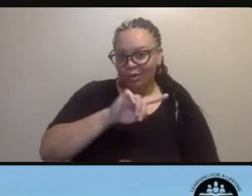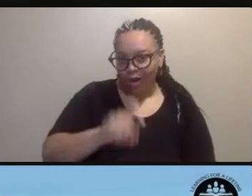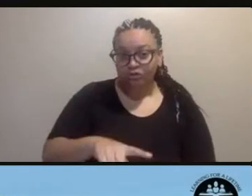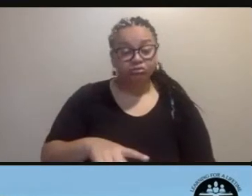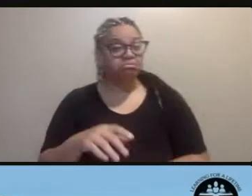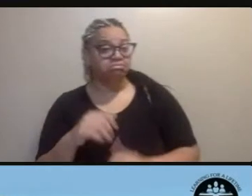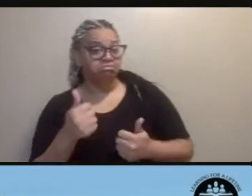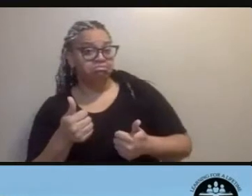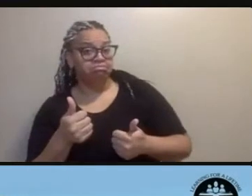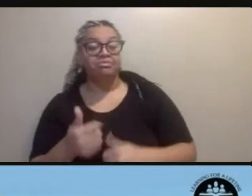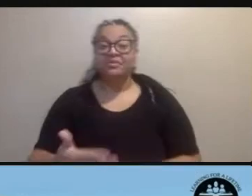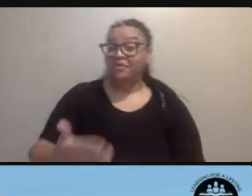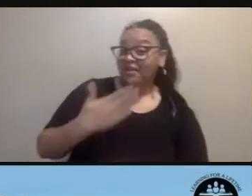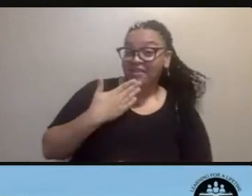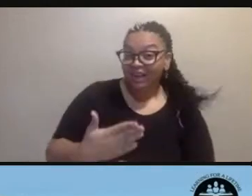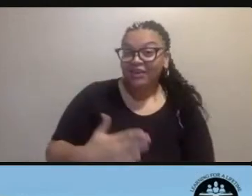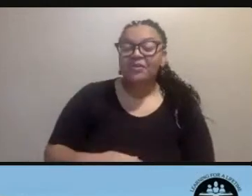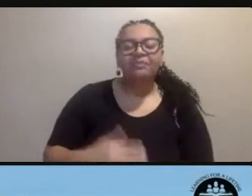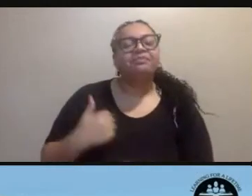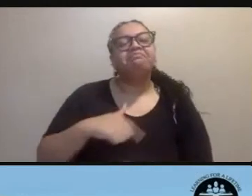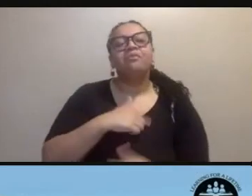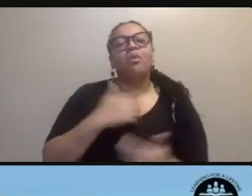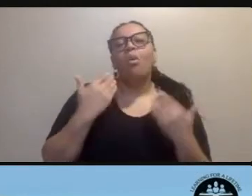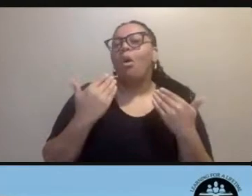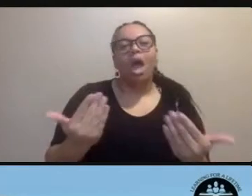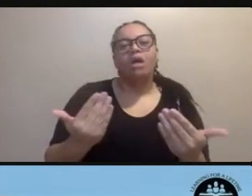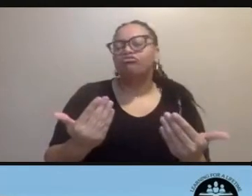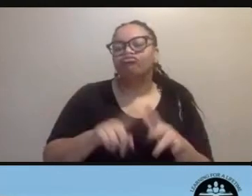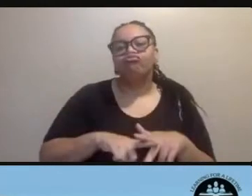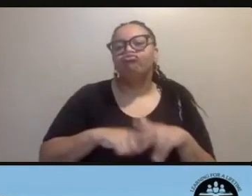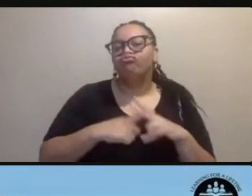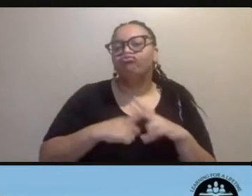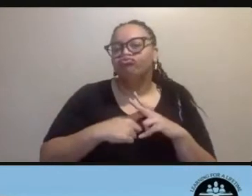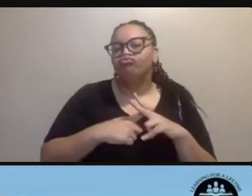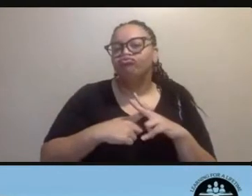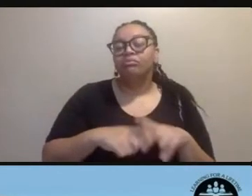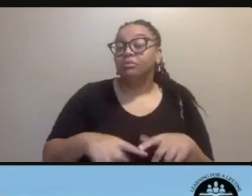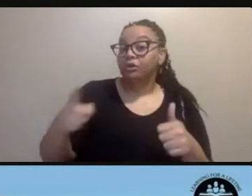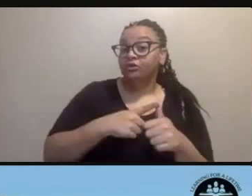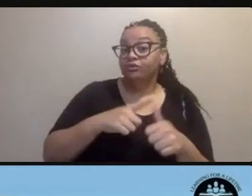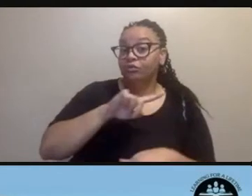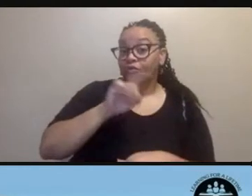I'M MARIA. YOU KNOW WHO'S PRESSING YOU TO